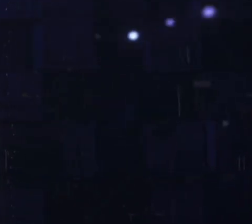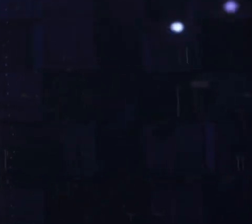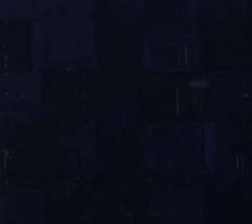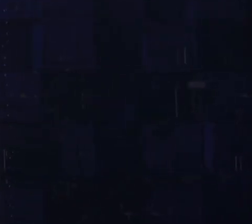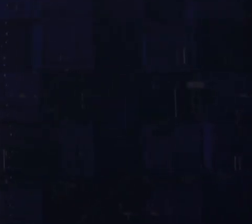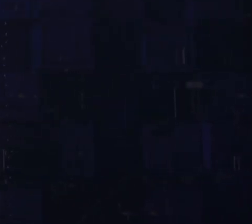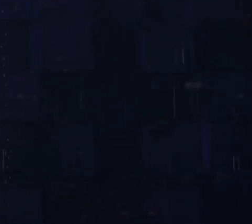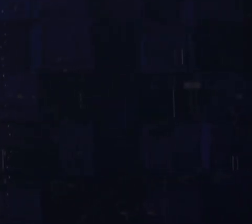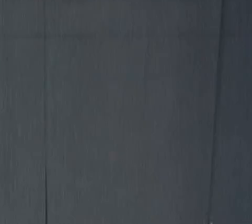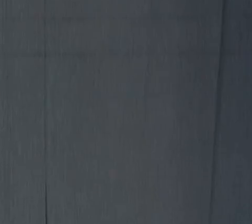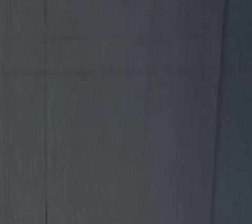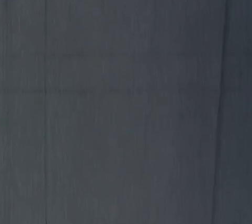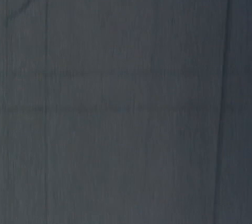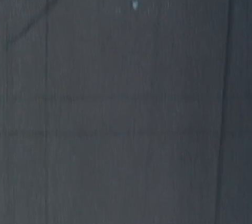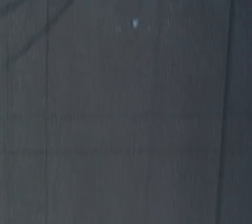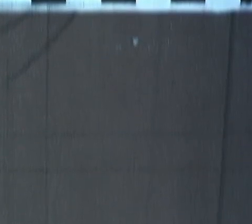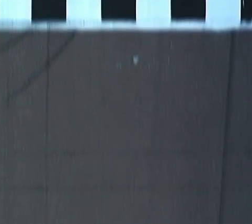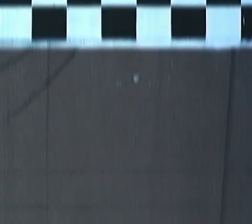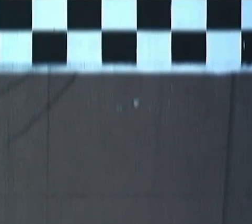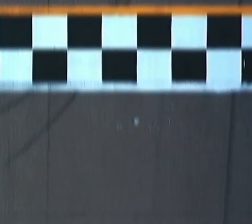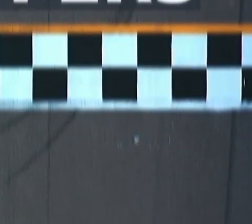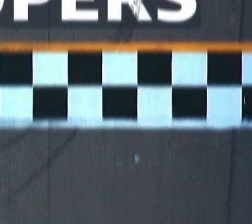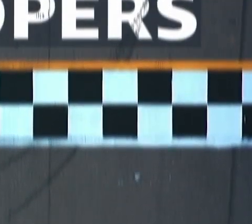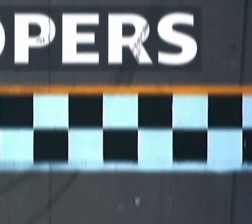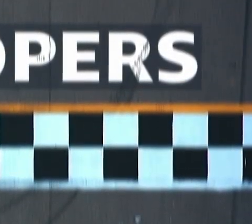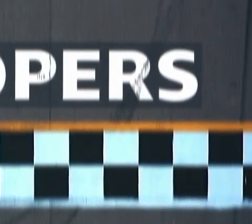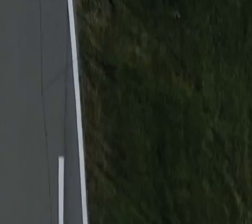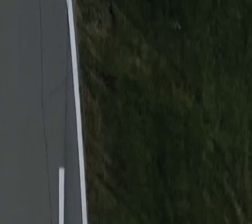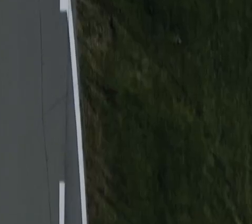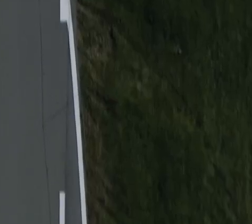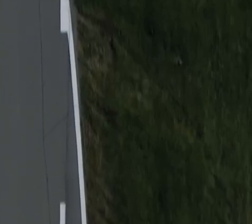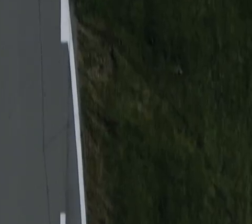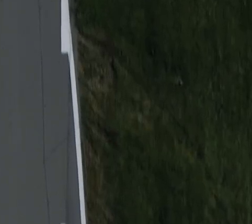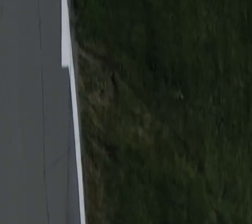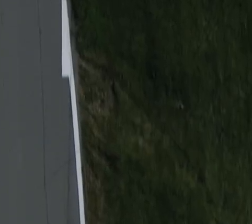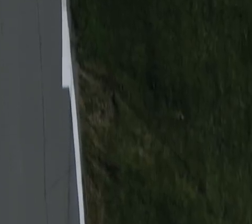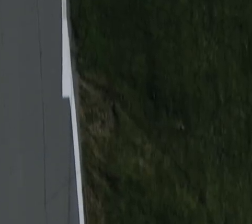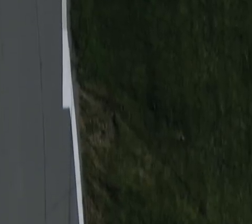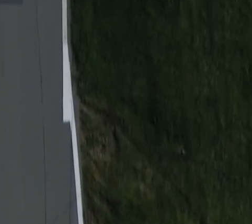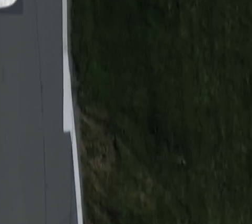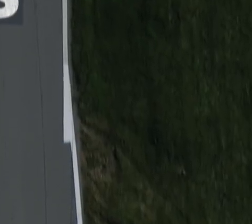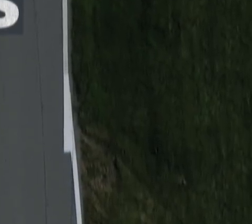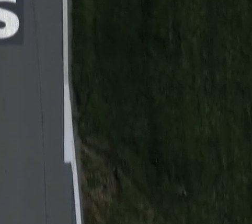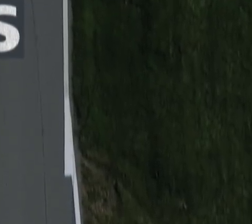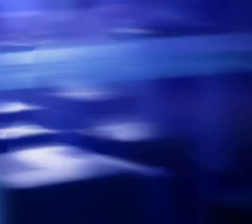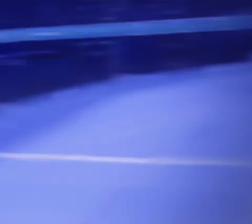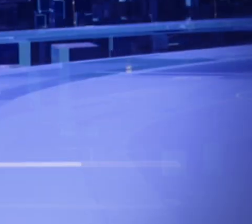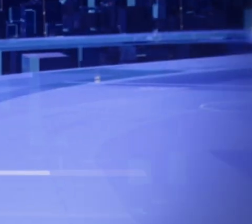Since launch, over 140,000 developers from more than 150 countries have participated.